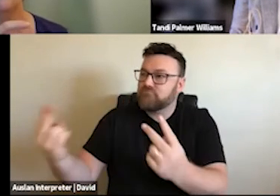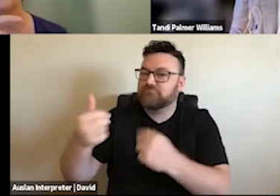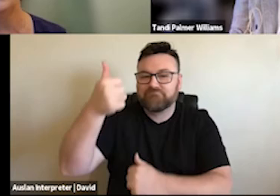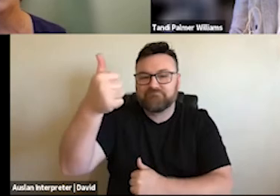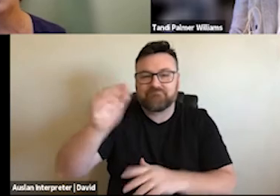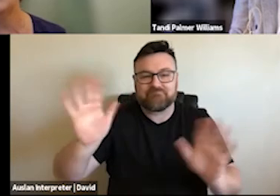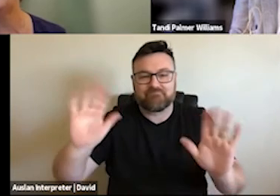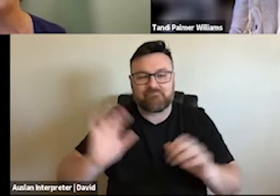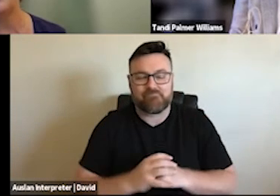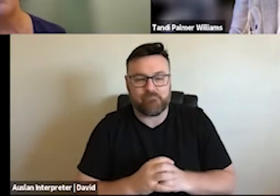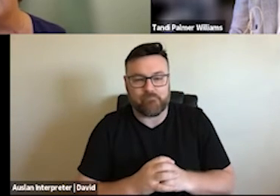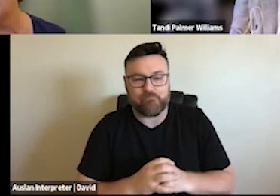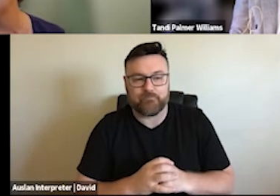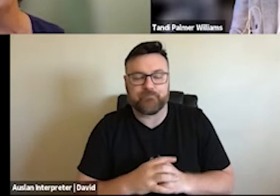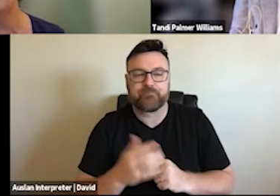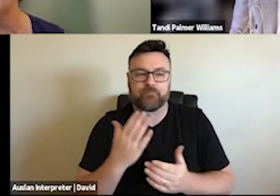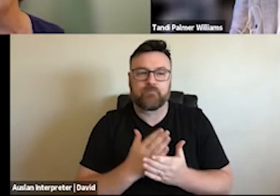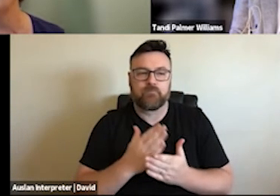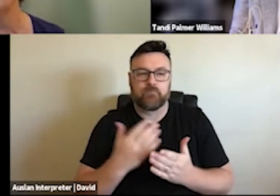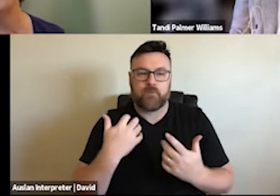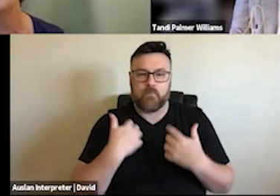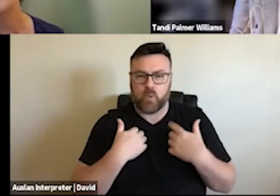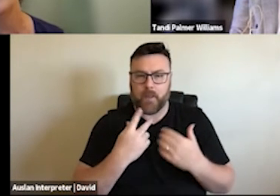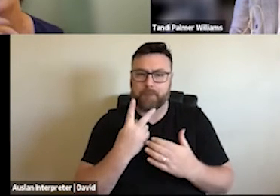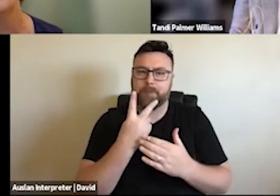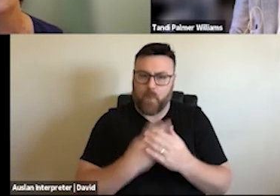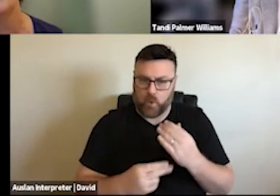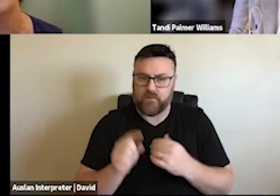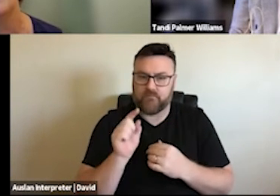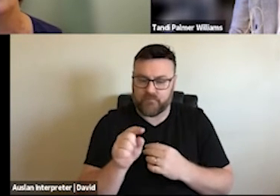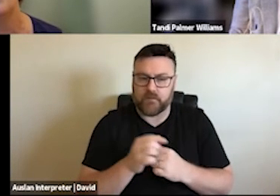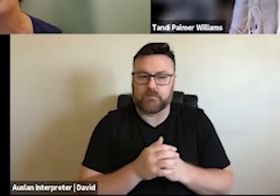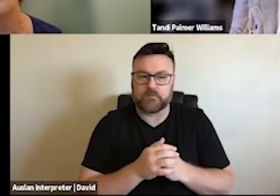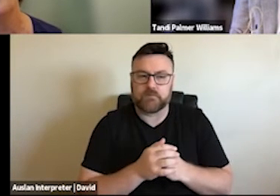Really looking at having both of those and I think in the performance base we are working